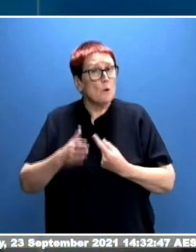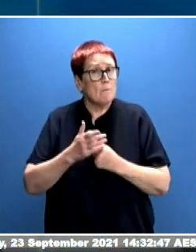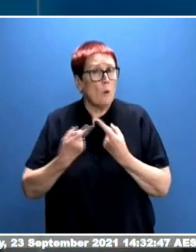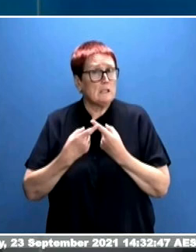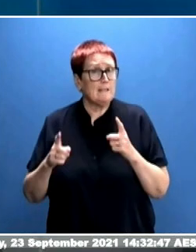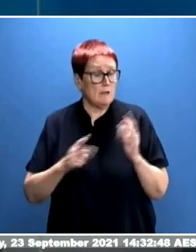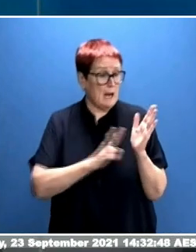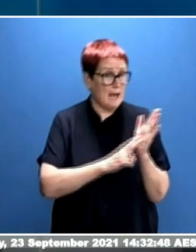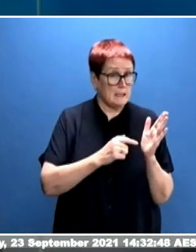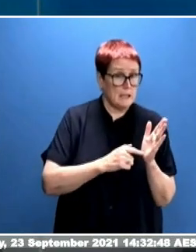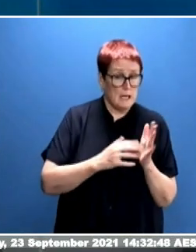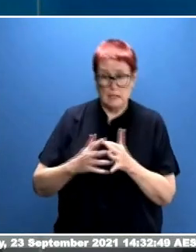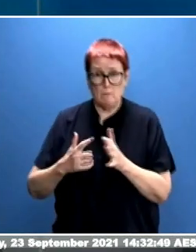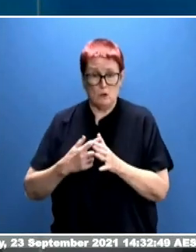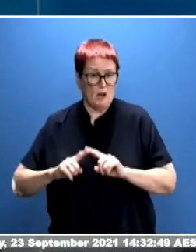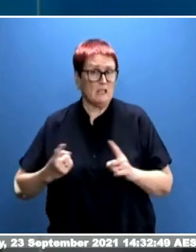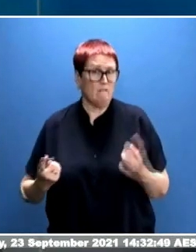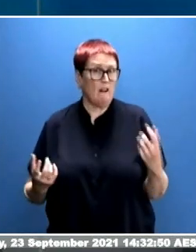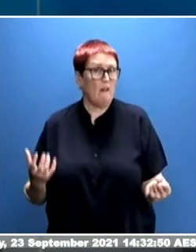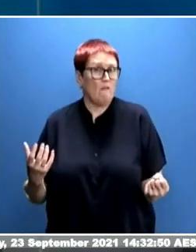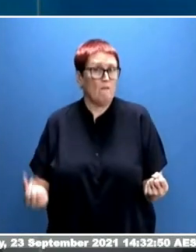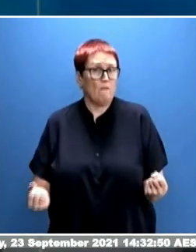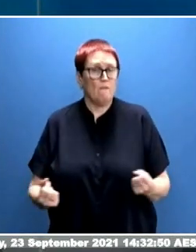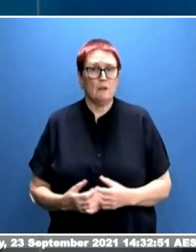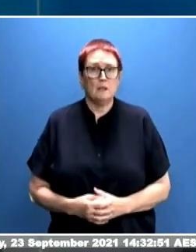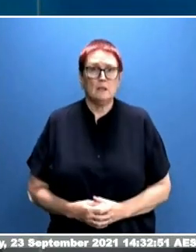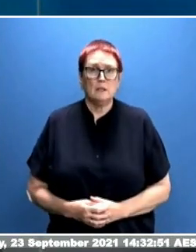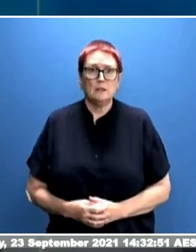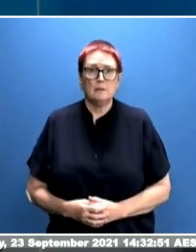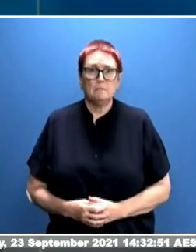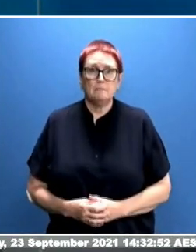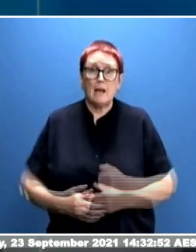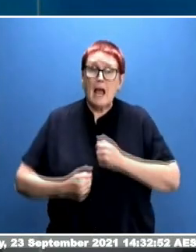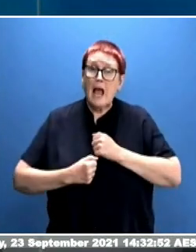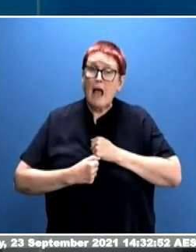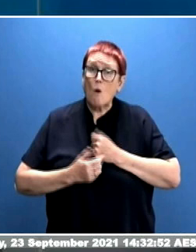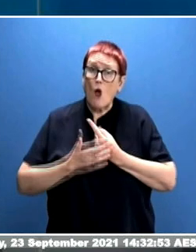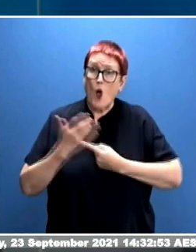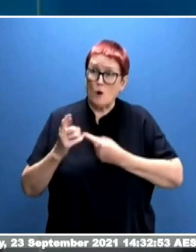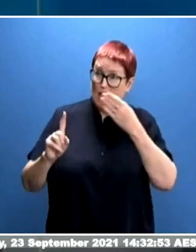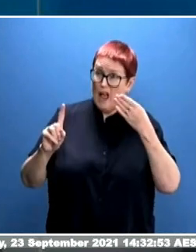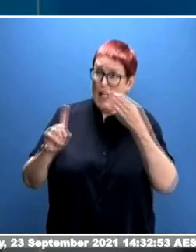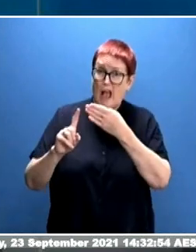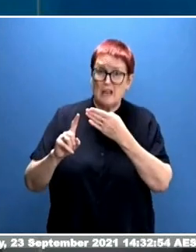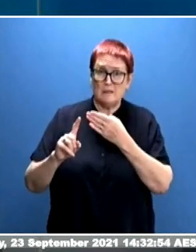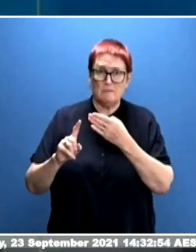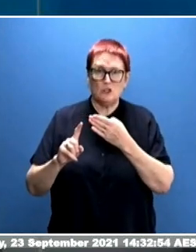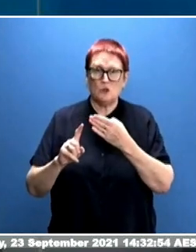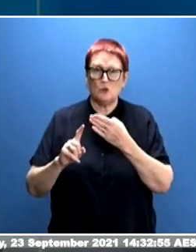The purpose is not just for a circuit breaker, because I think as Dr Thompson